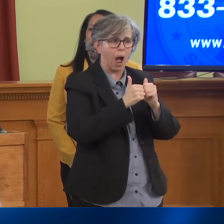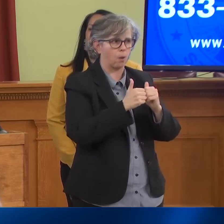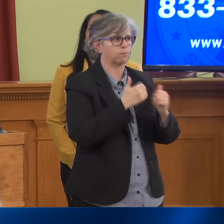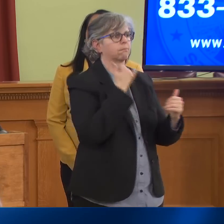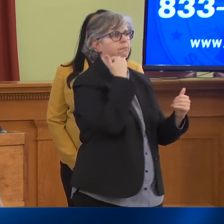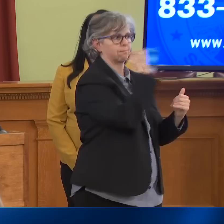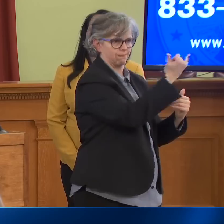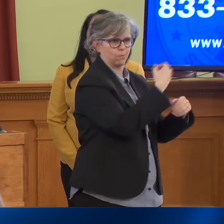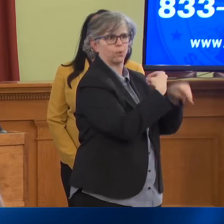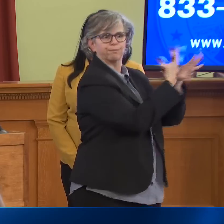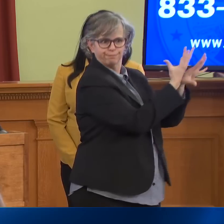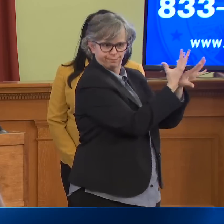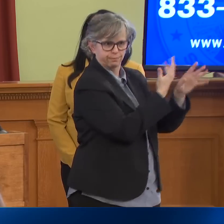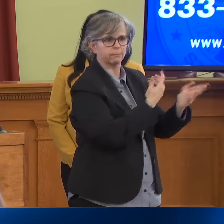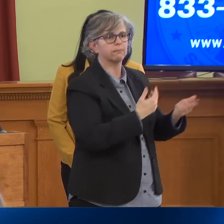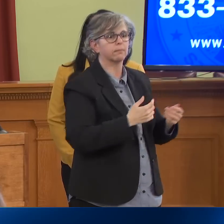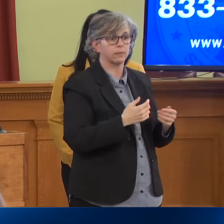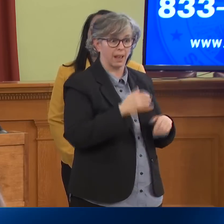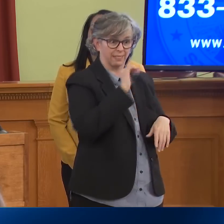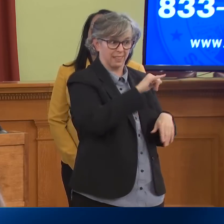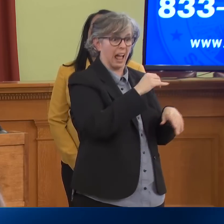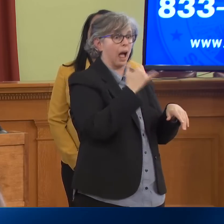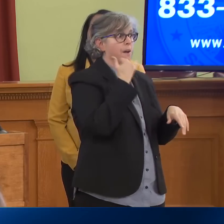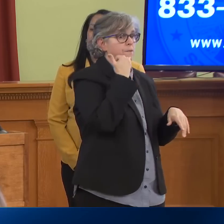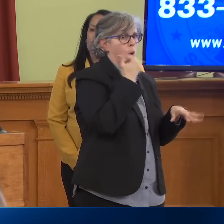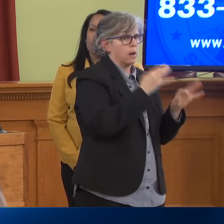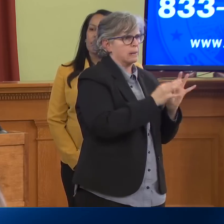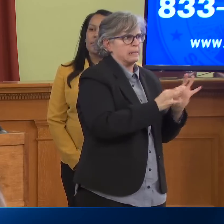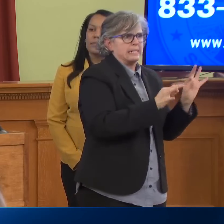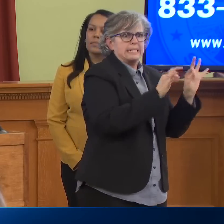TELEHEALTH SERVICES THROUGHOUT THE STATE OF OHIO AND EVERY